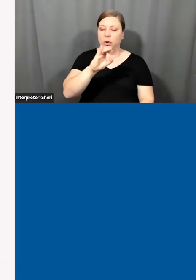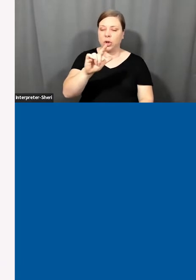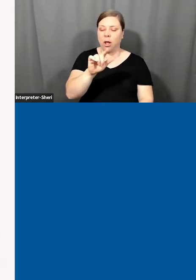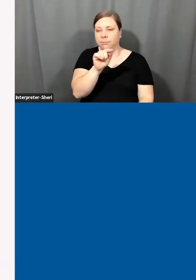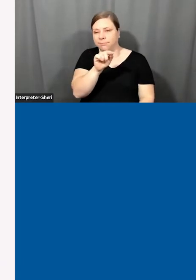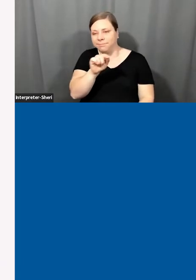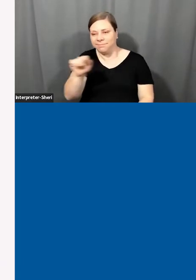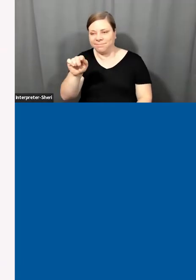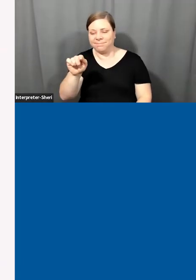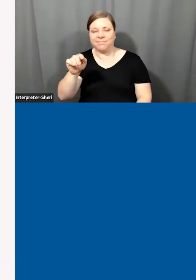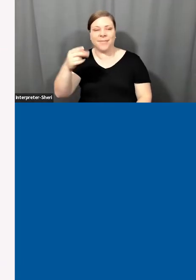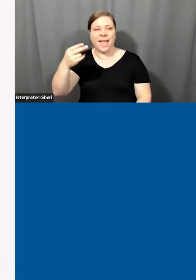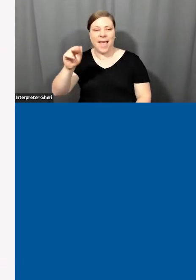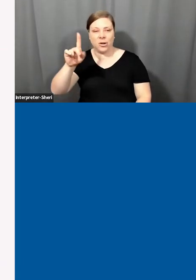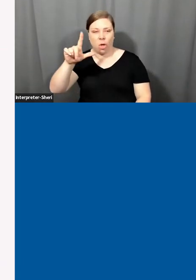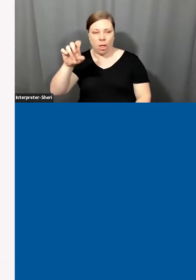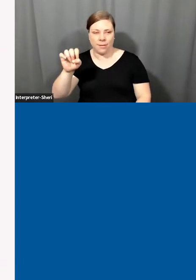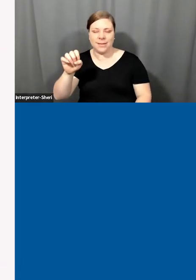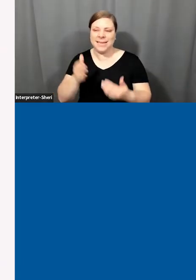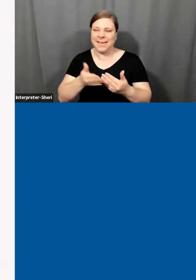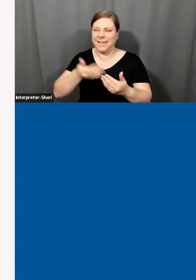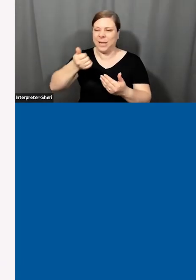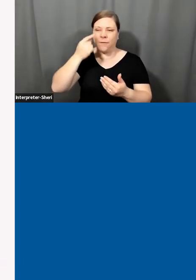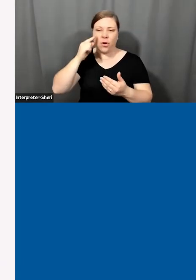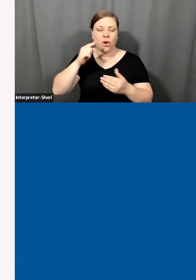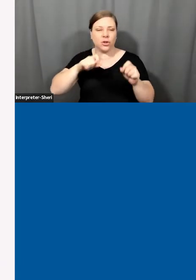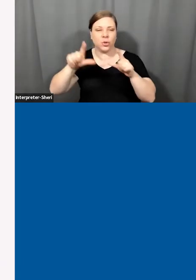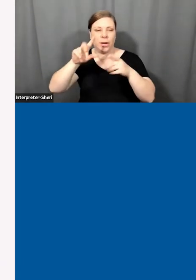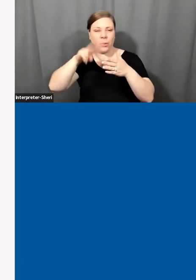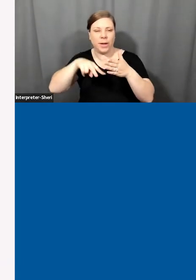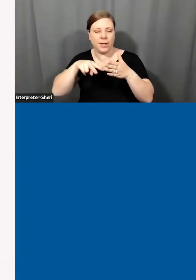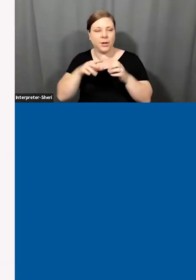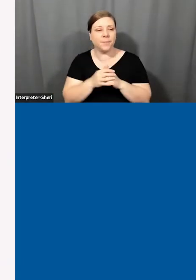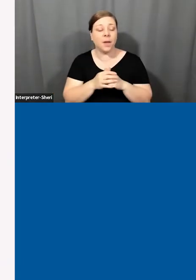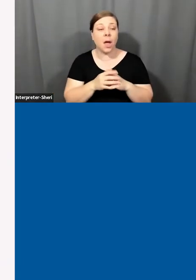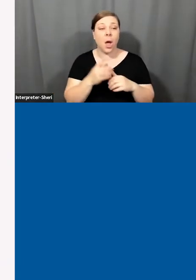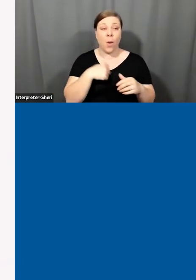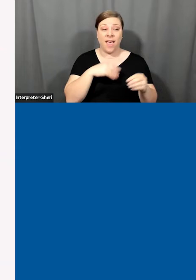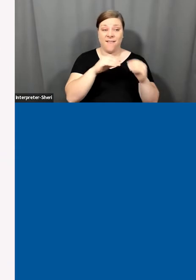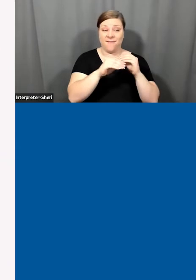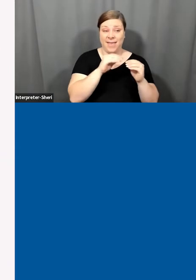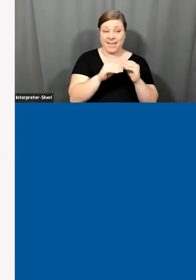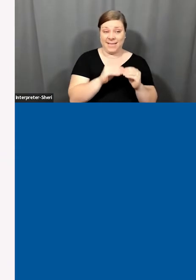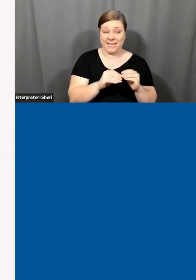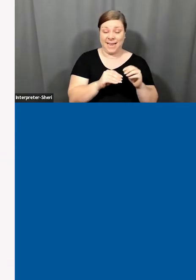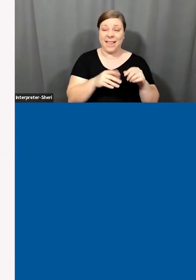so it can now be read from screen readers. The image itself, we fixed the contrast. The background is now a blue,